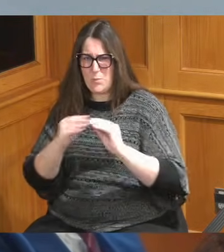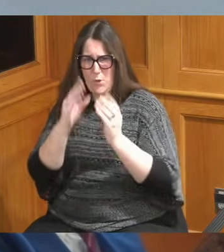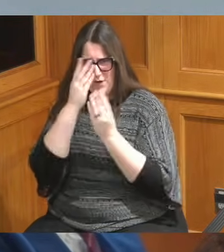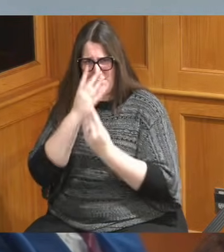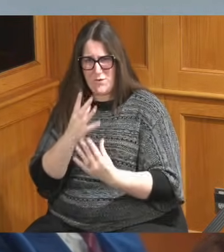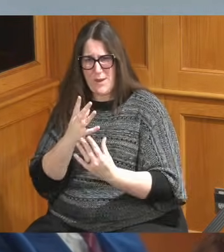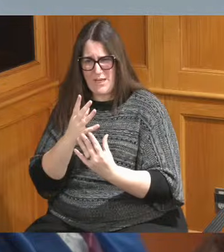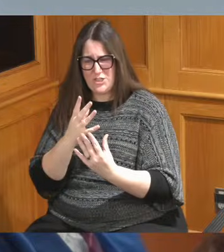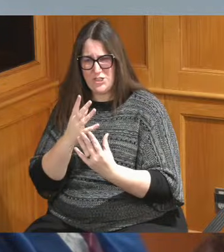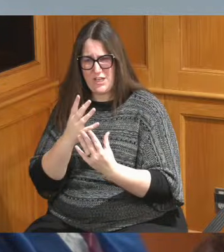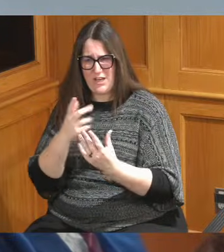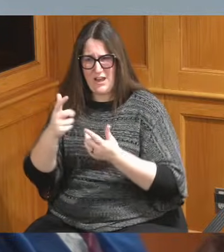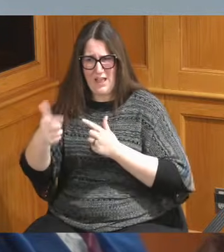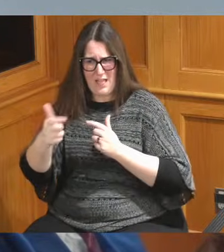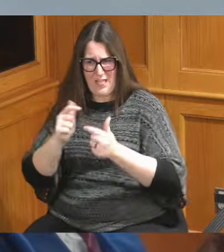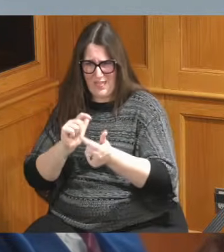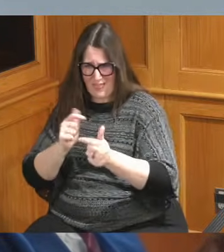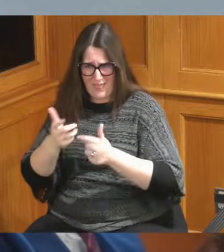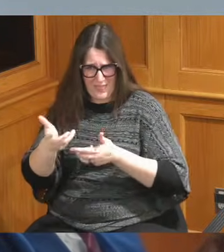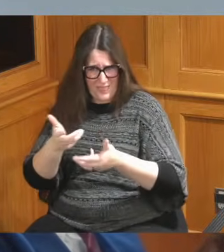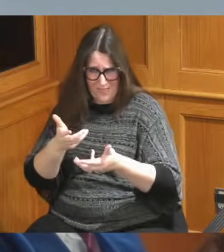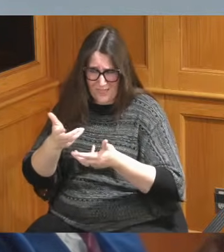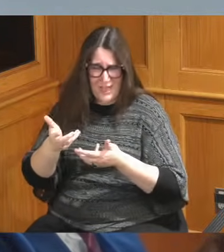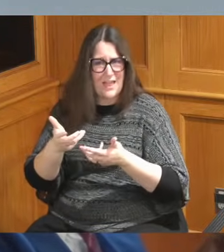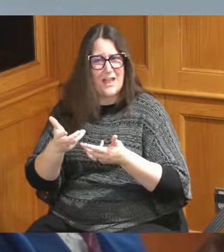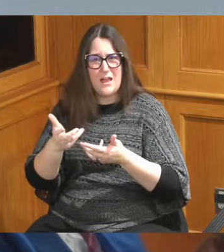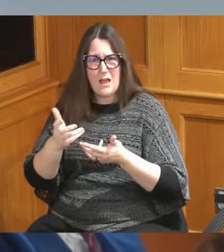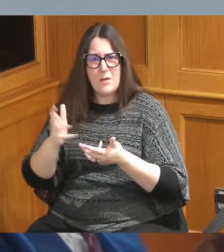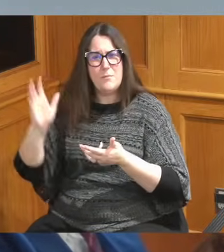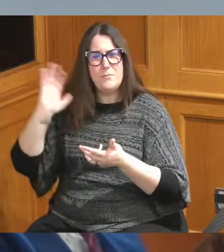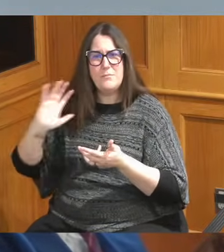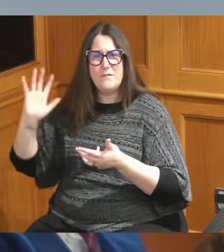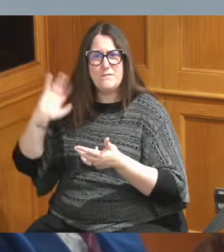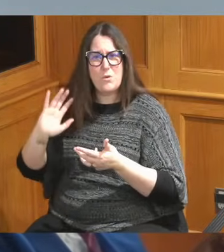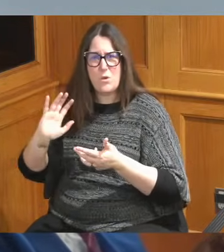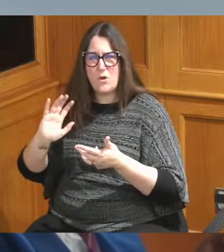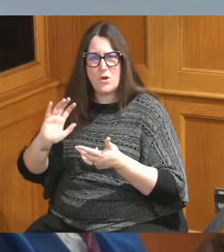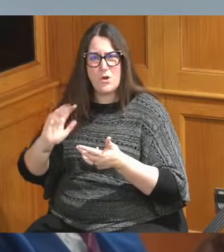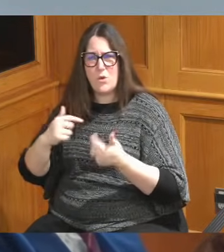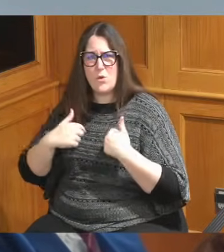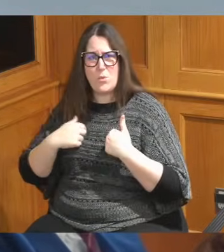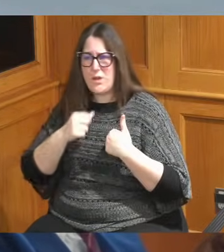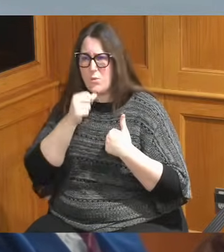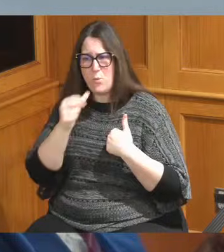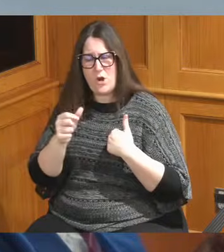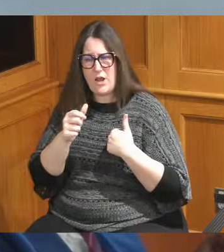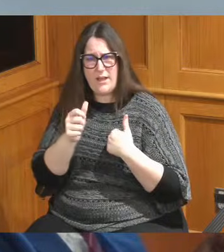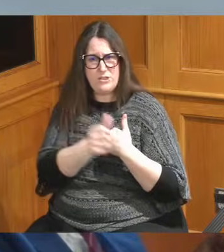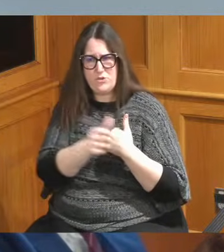back and forth. It was a time when we would not transport somebody to the hospital and